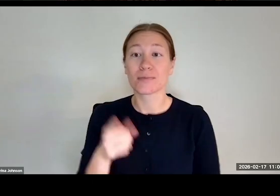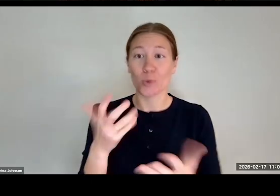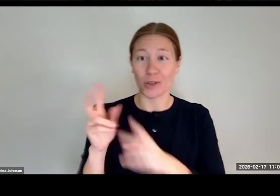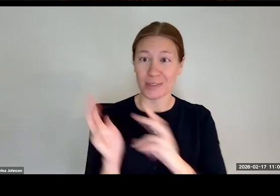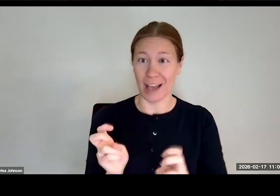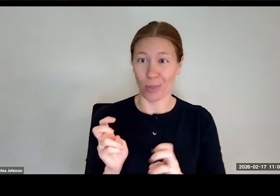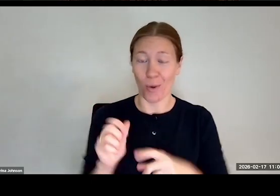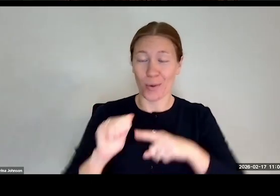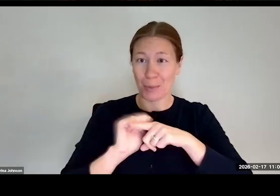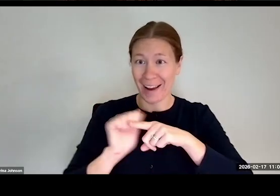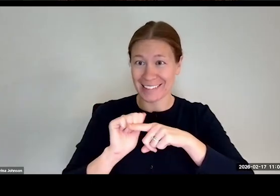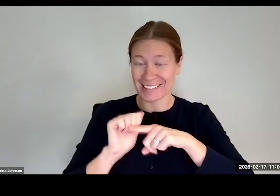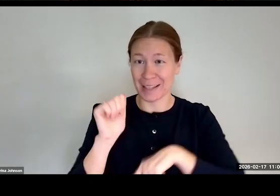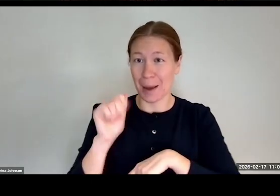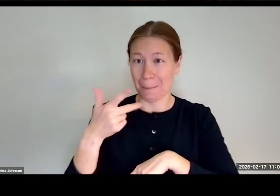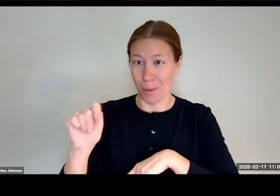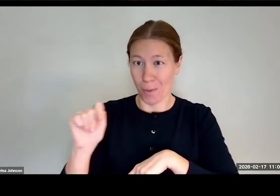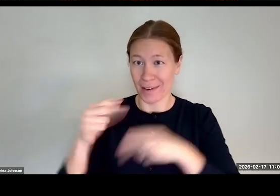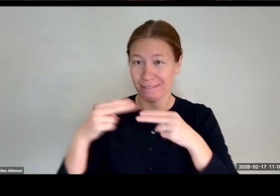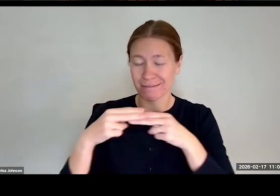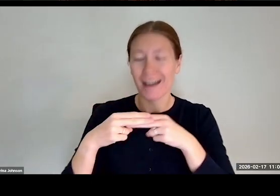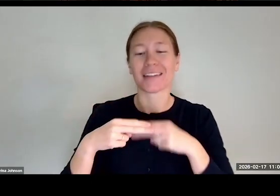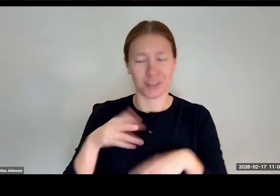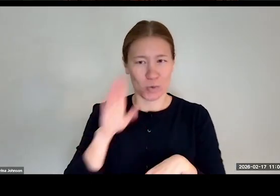that we'll be using in today's session will also be shared in the chat.